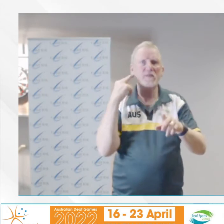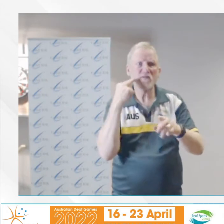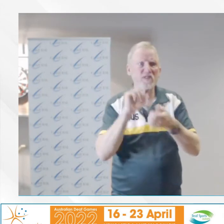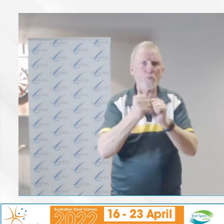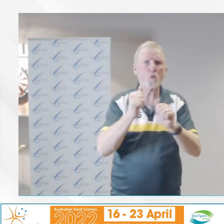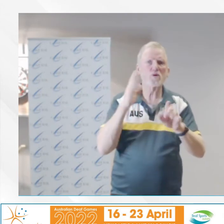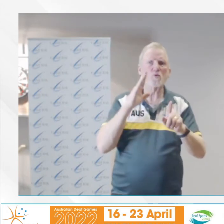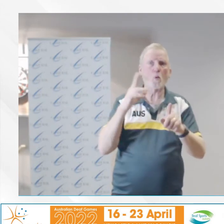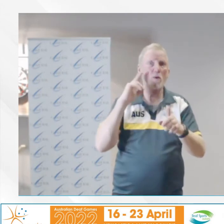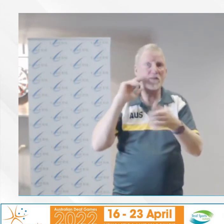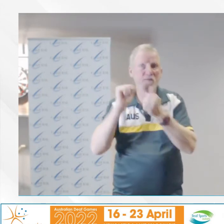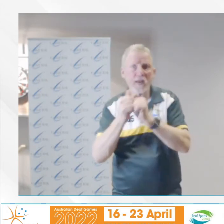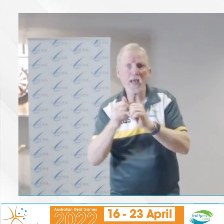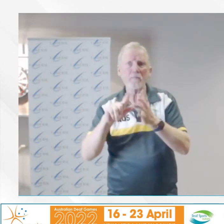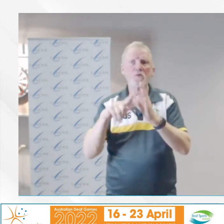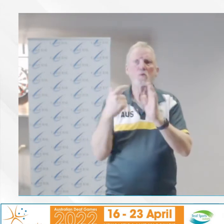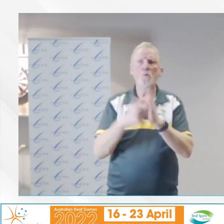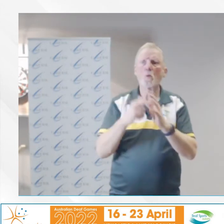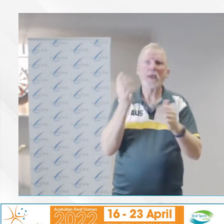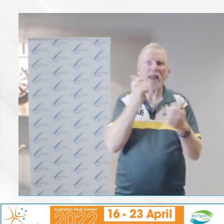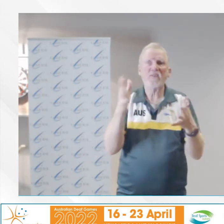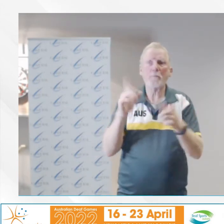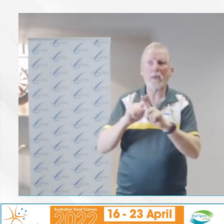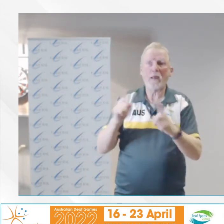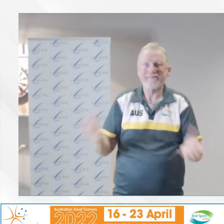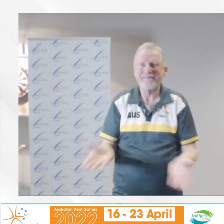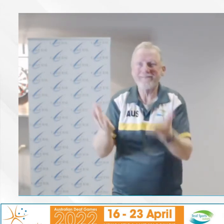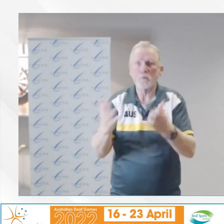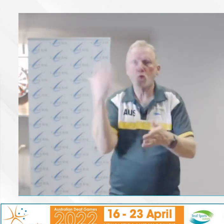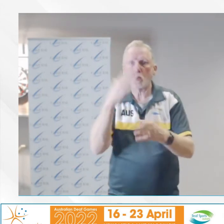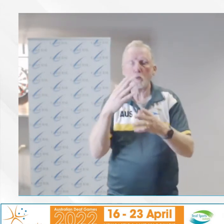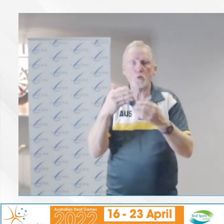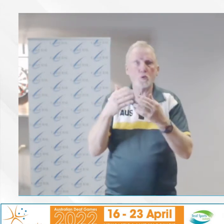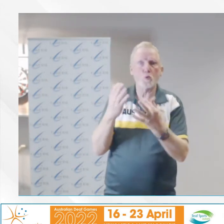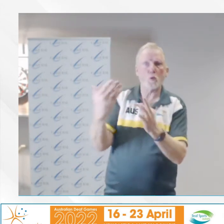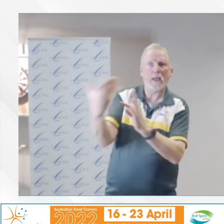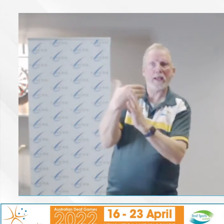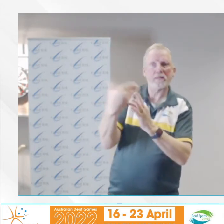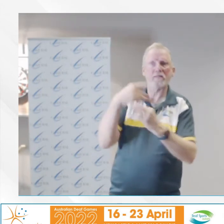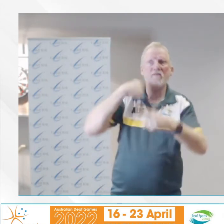to get information out to schools about australia games or about any sports that